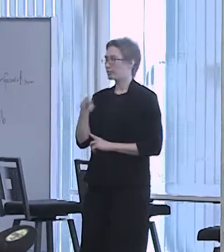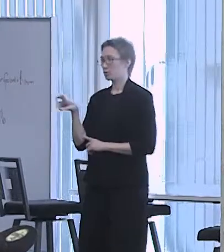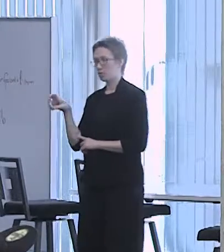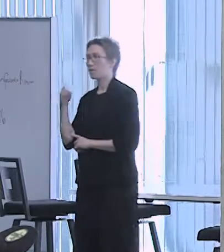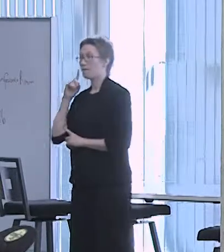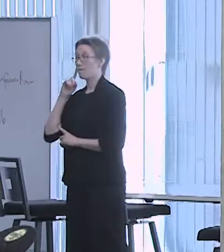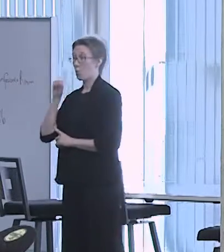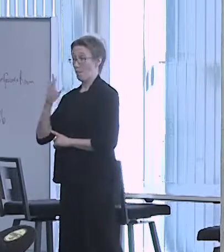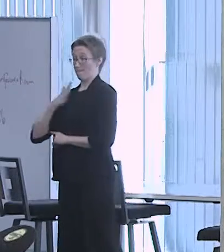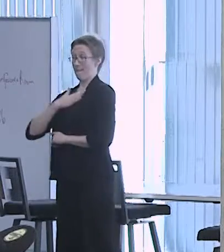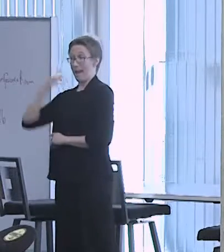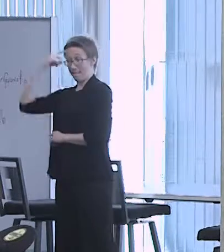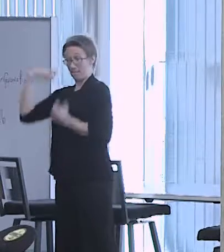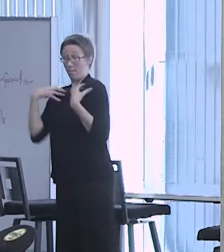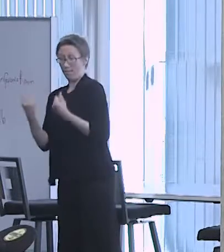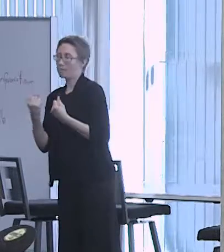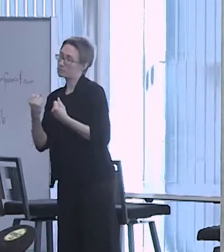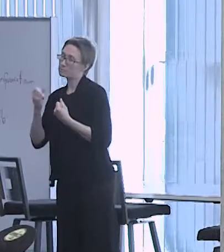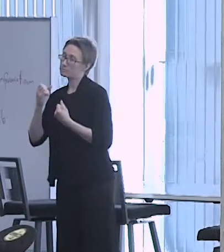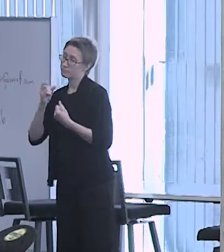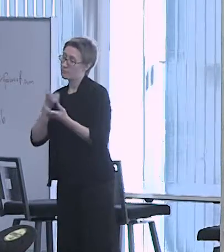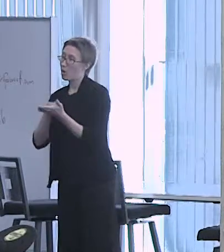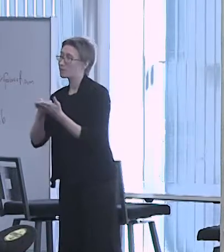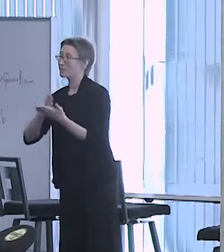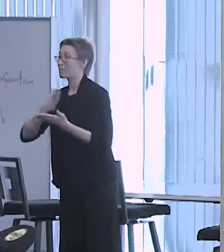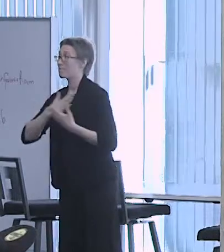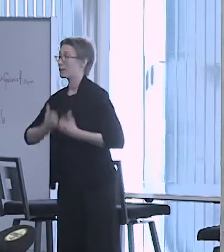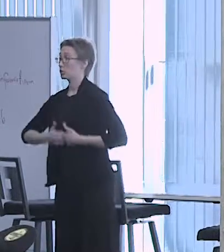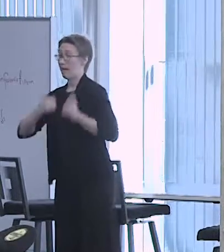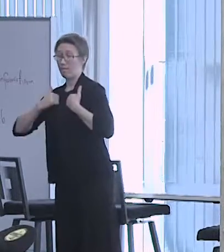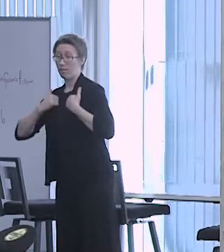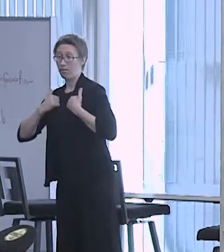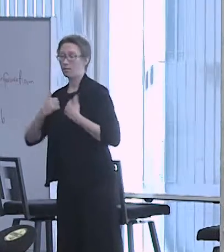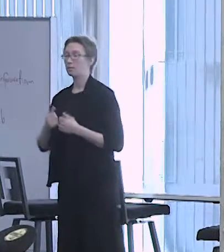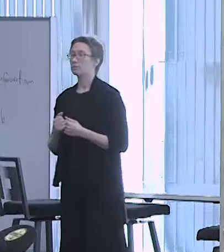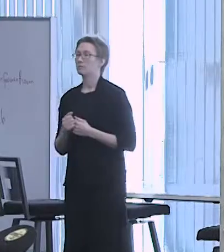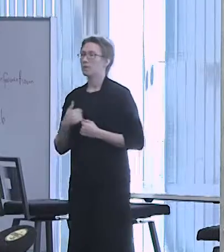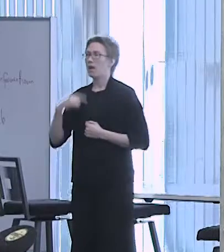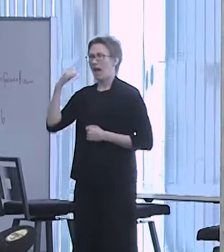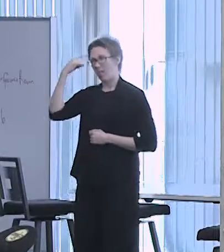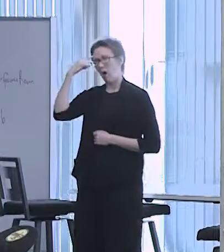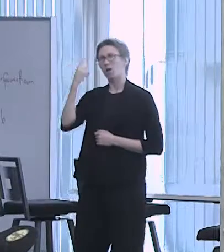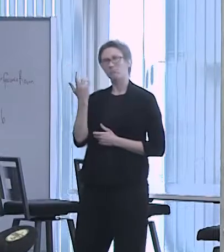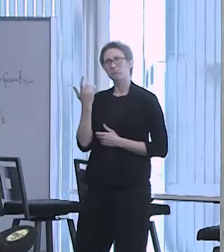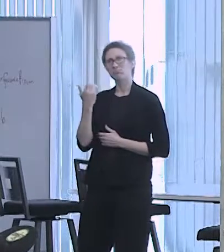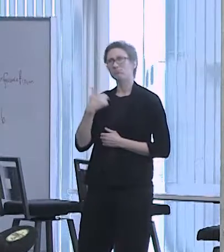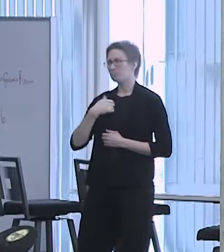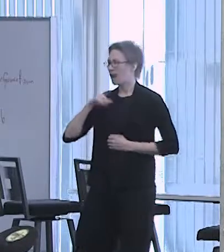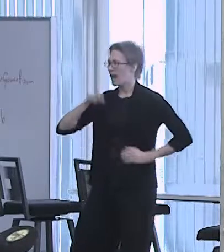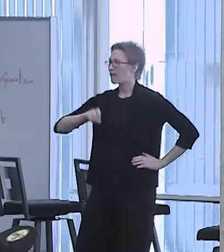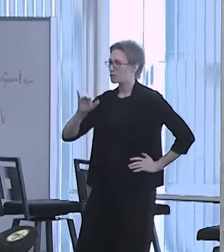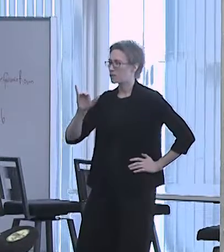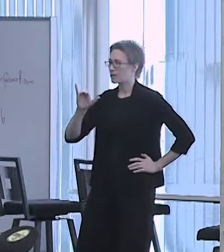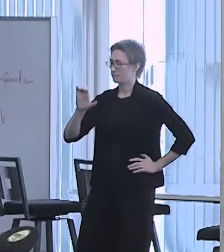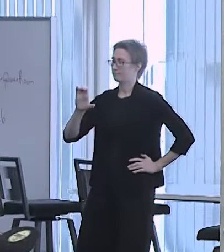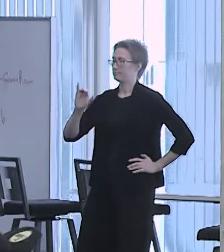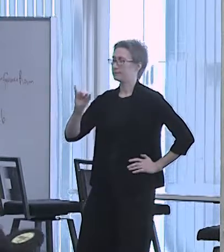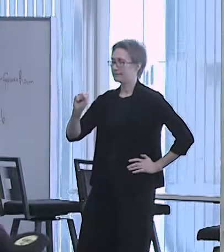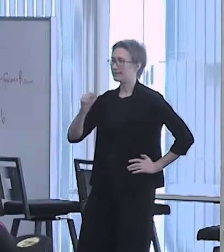I was kind of a rule bound person, so I thought I had to be a cis girl, because that was the only information I was receiving from the adults around me,